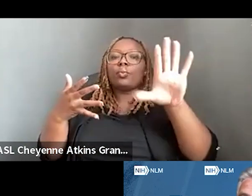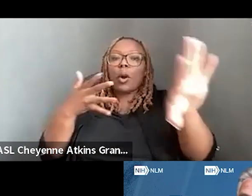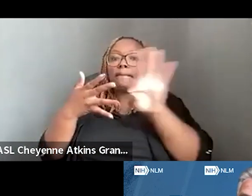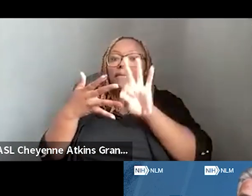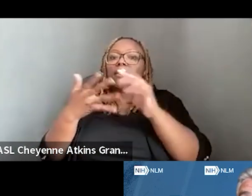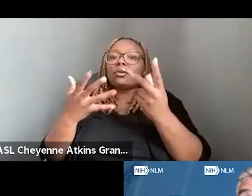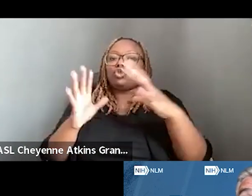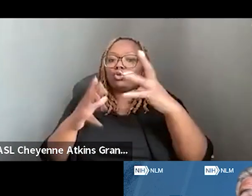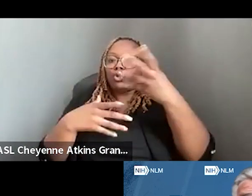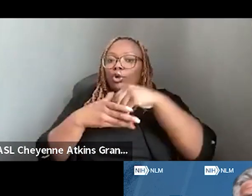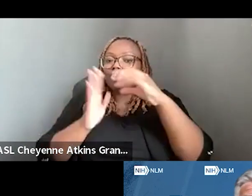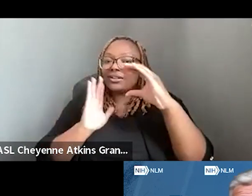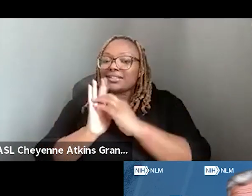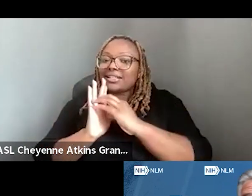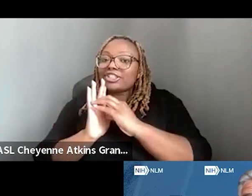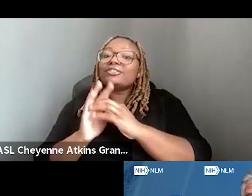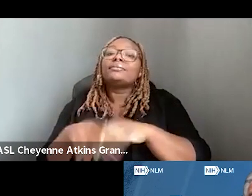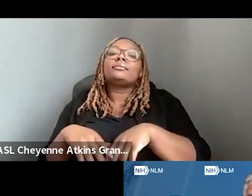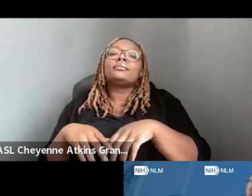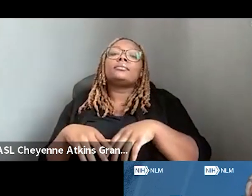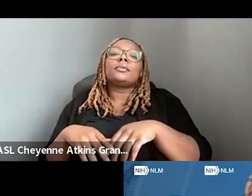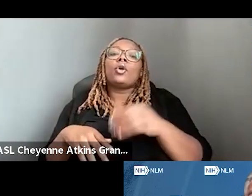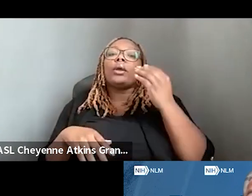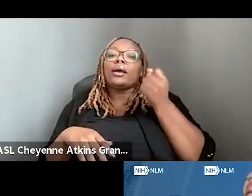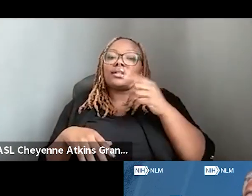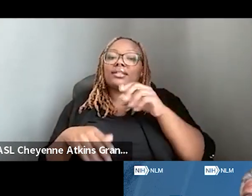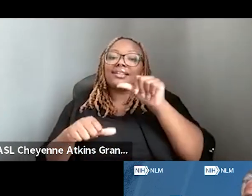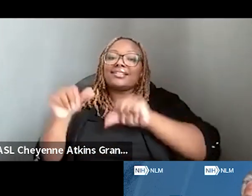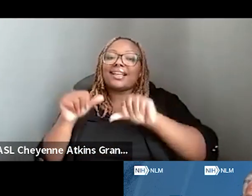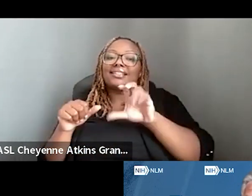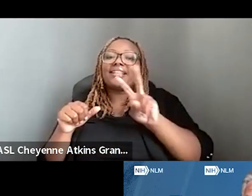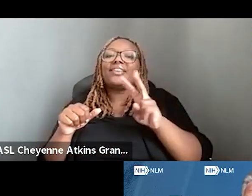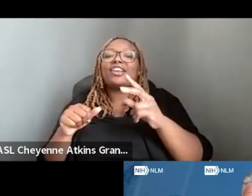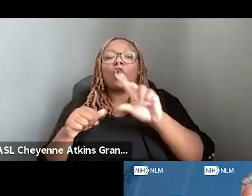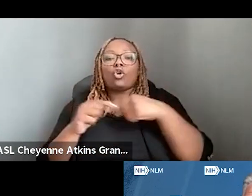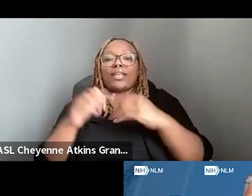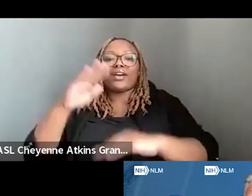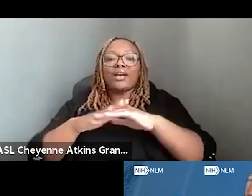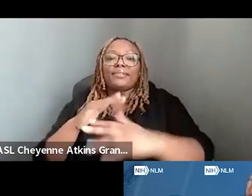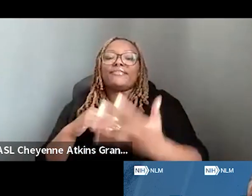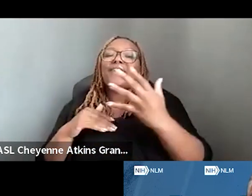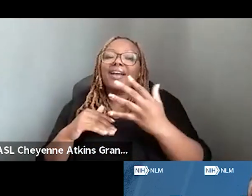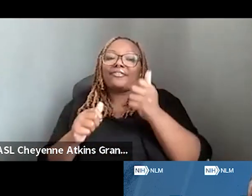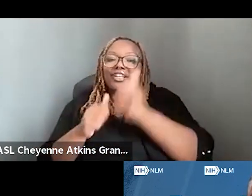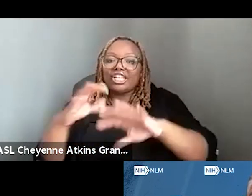SciENcv counts -- we know you can only have five for each of these. It lets you know -- oh, you just hit five. You can't add any more.